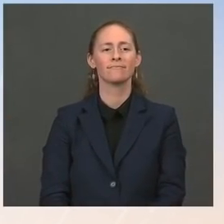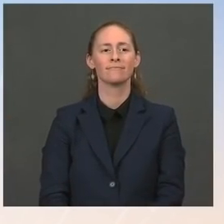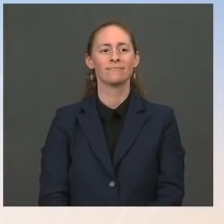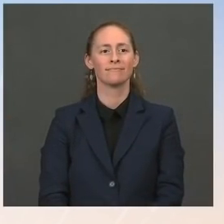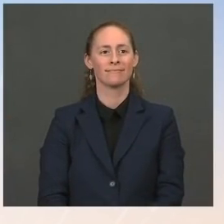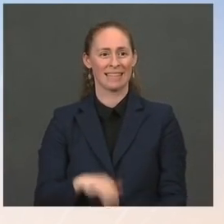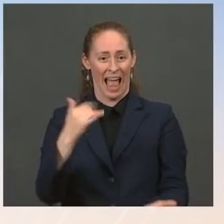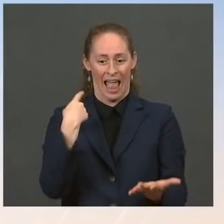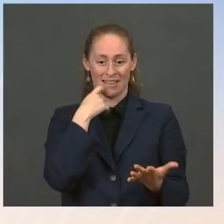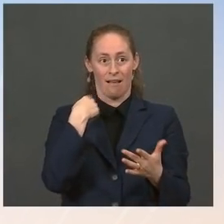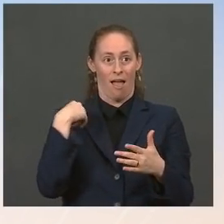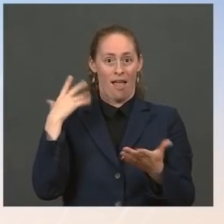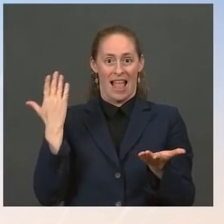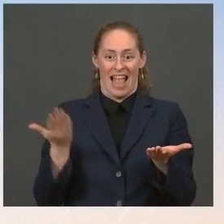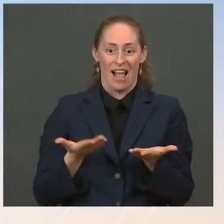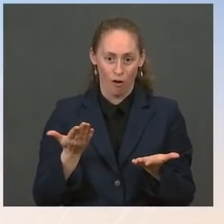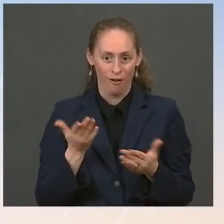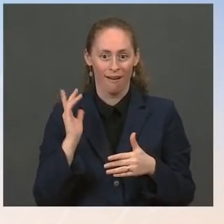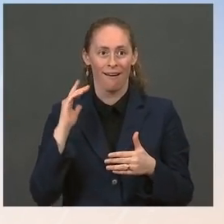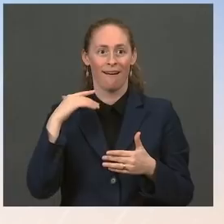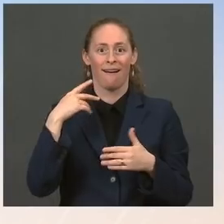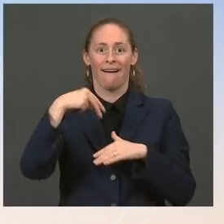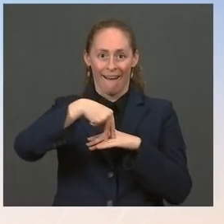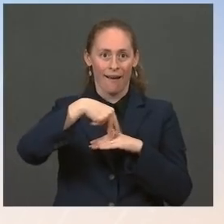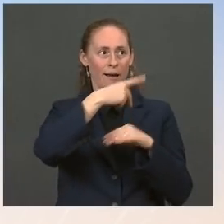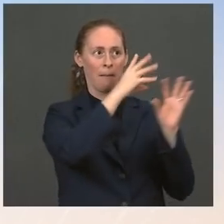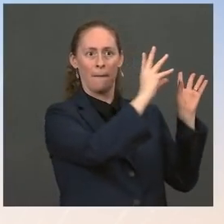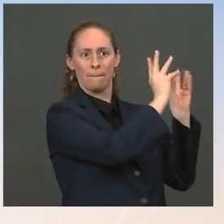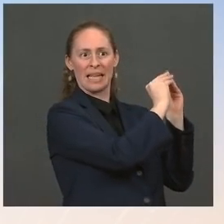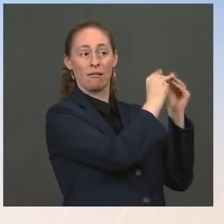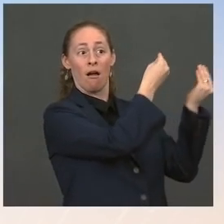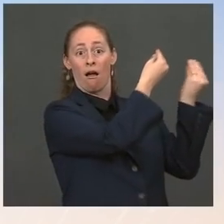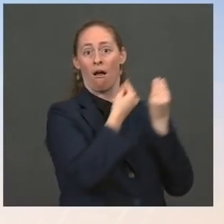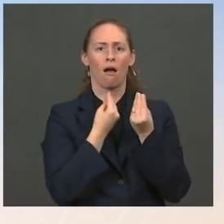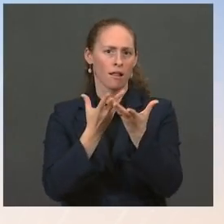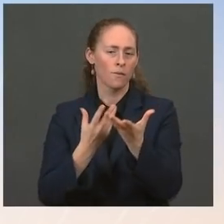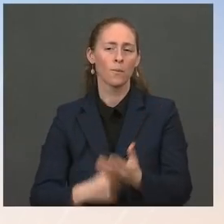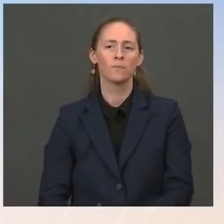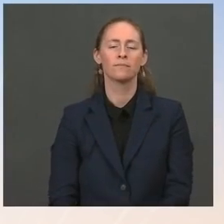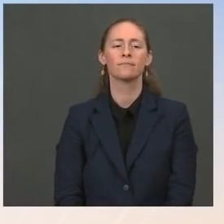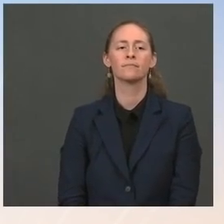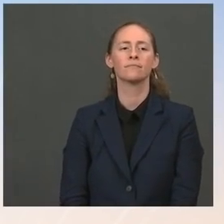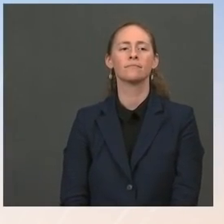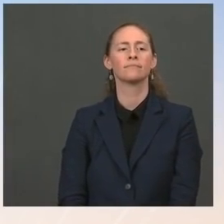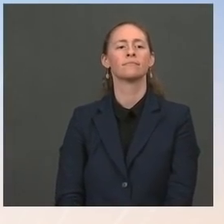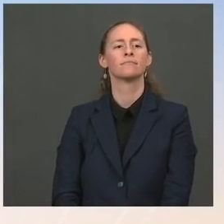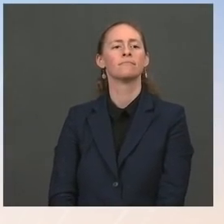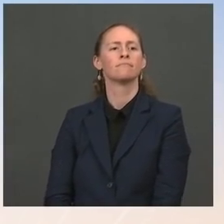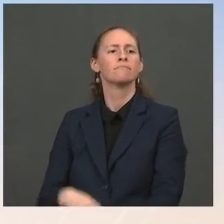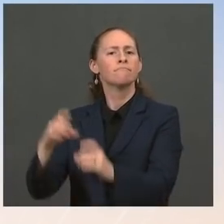as soon as we have something more concrete to convey. The Press: Thanks, Jen. When the President was talking today about Republicans and the debt ceiling, he said,